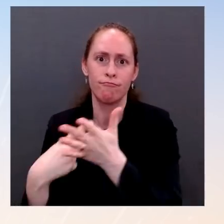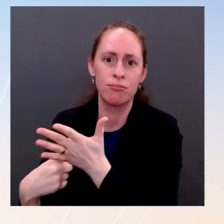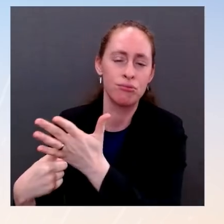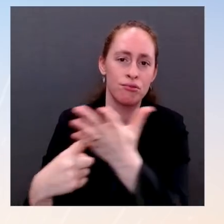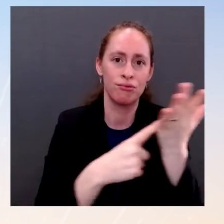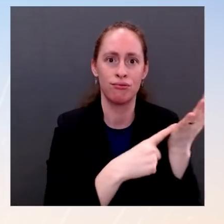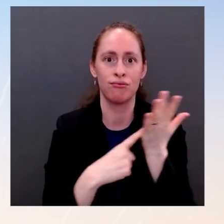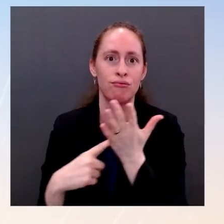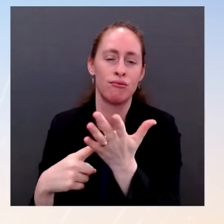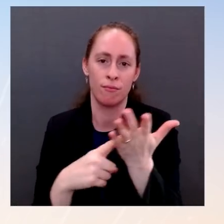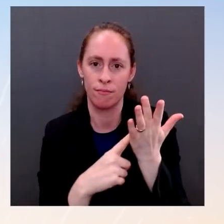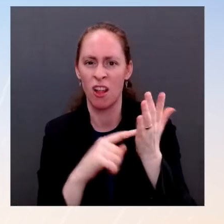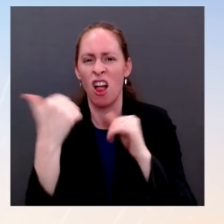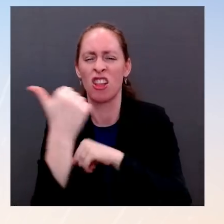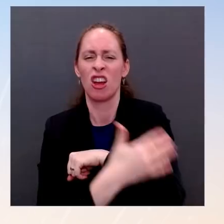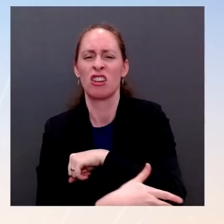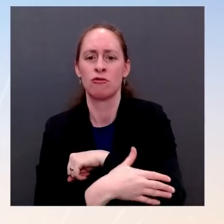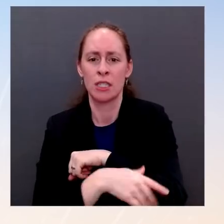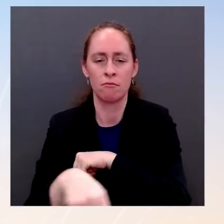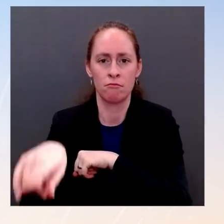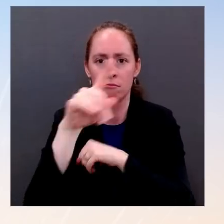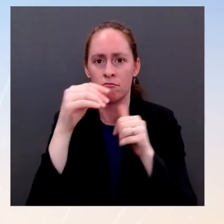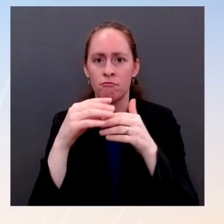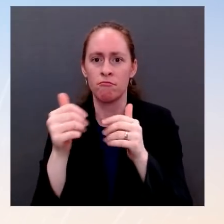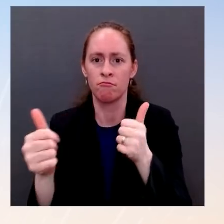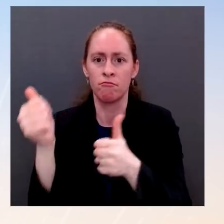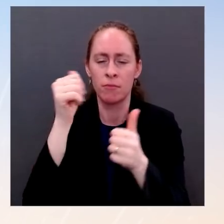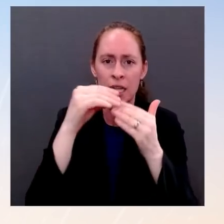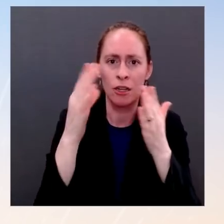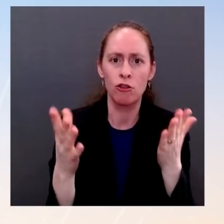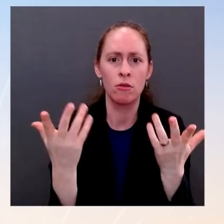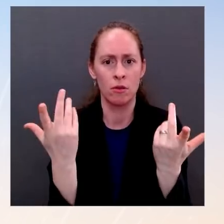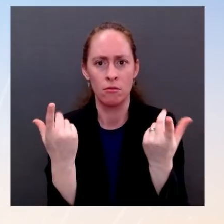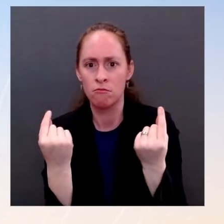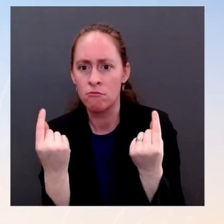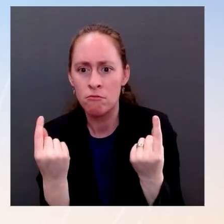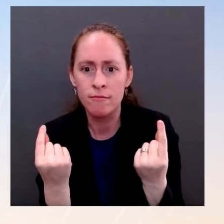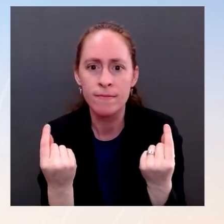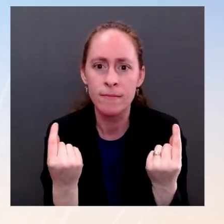within the next several days? Ms. Psaki: It's a part of our ongoing engagement, so I wouldn't put it in those terms.